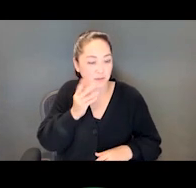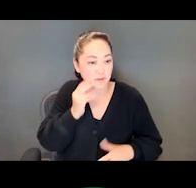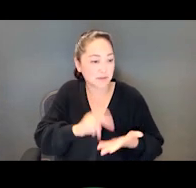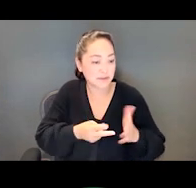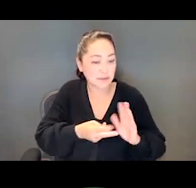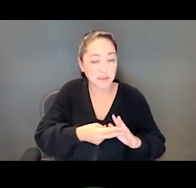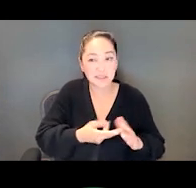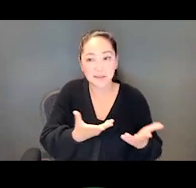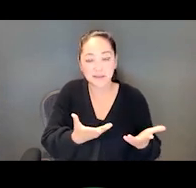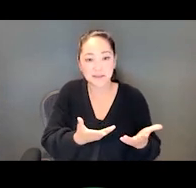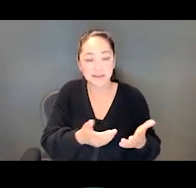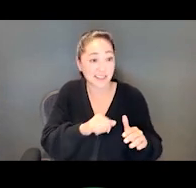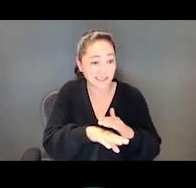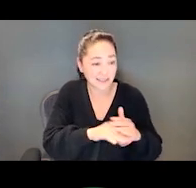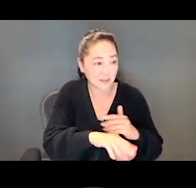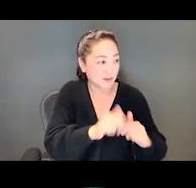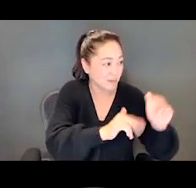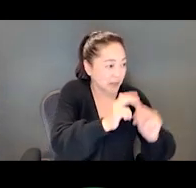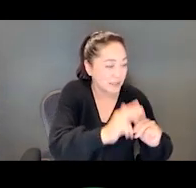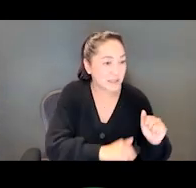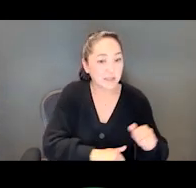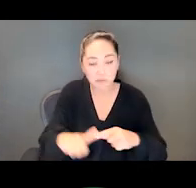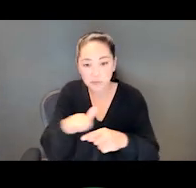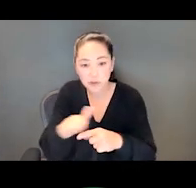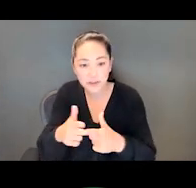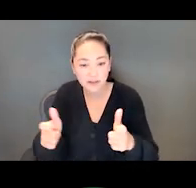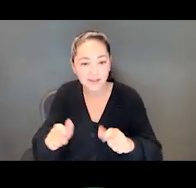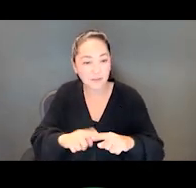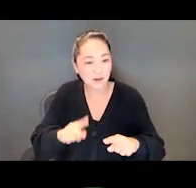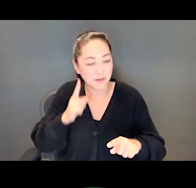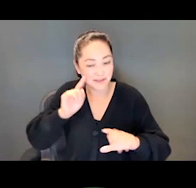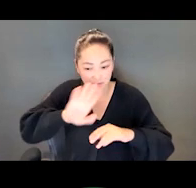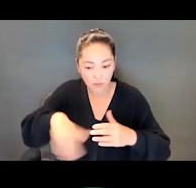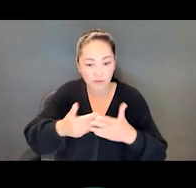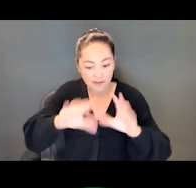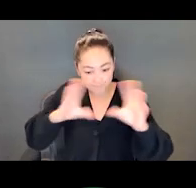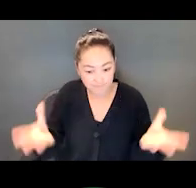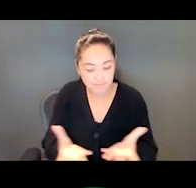But we're not talking about the whole experience. So we want to talk about customer experience.